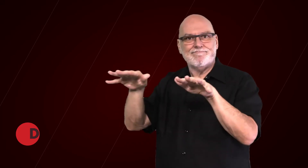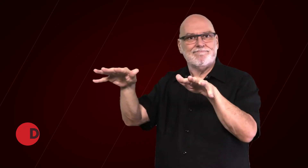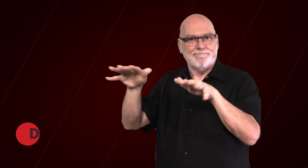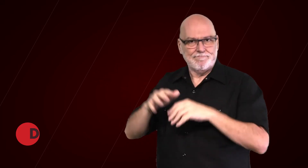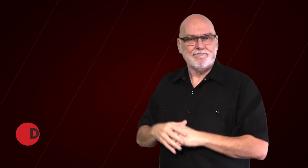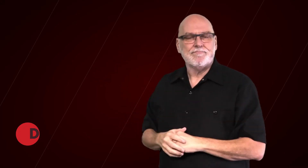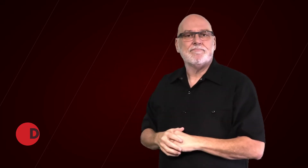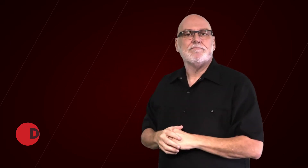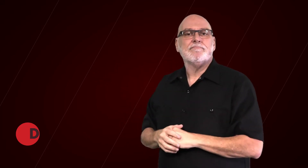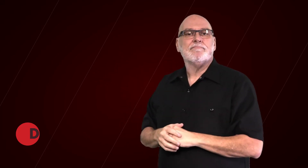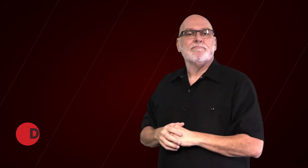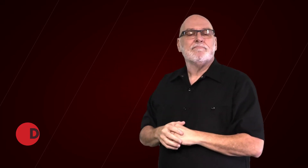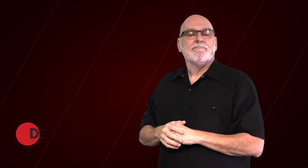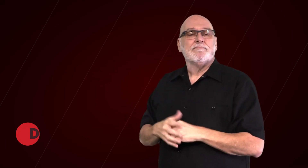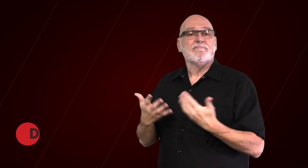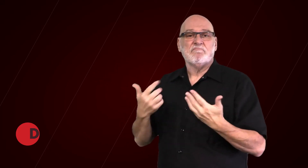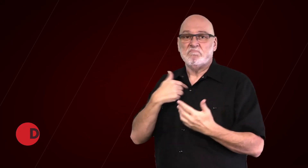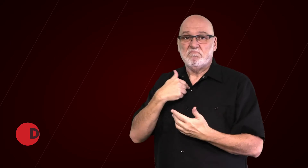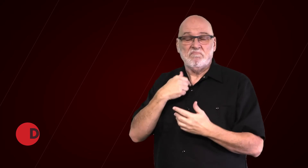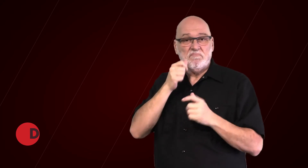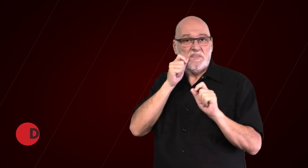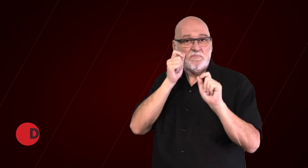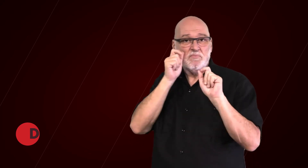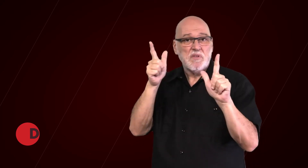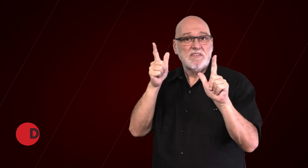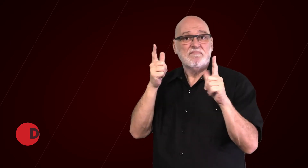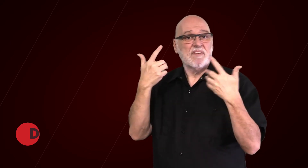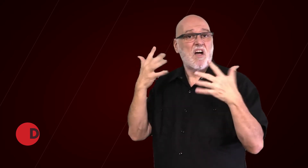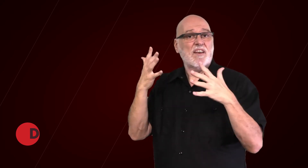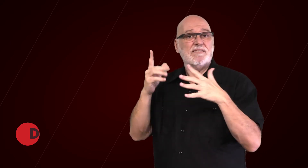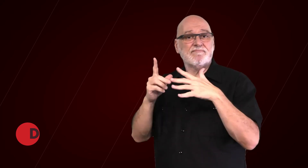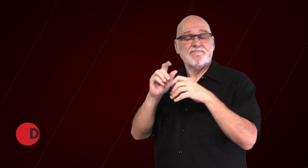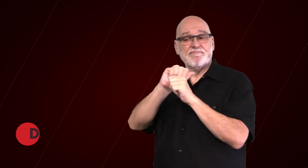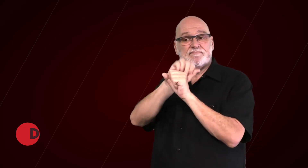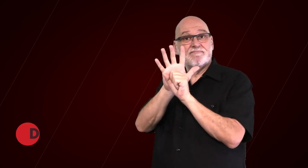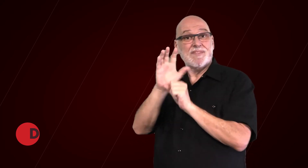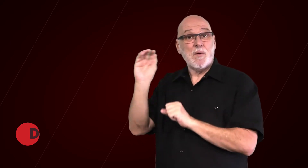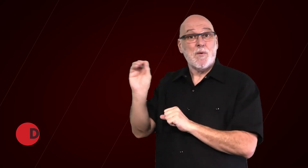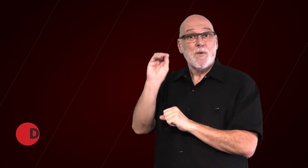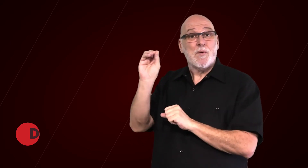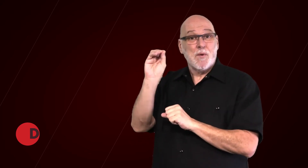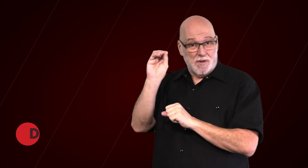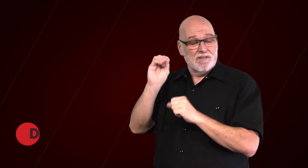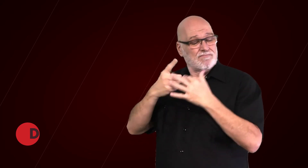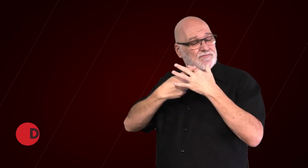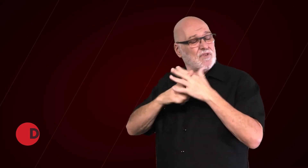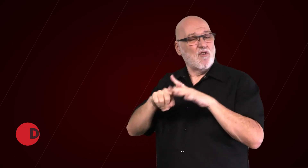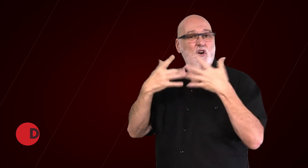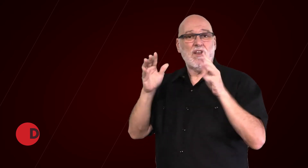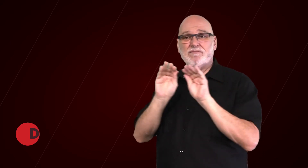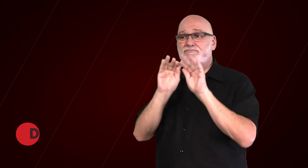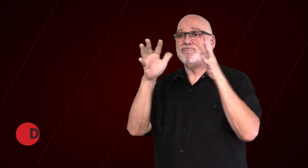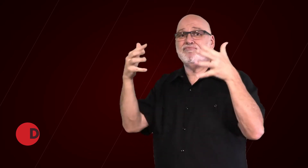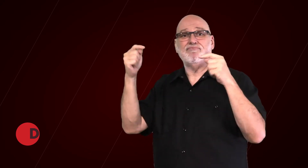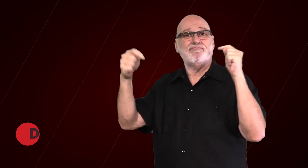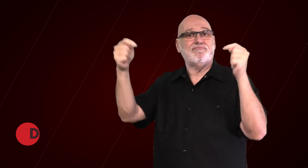and sequencing. I won't be surprised if Omicron may have started